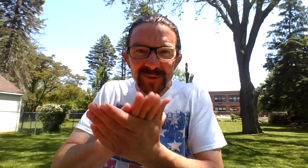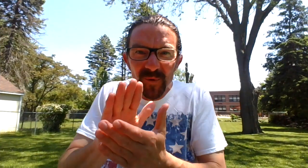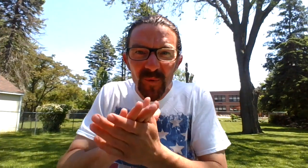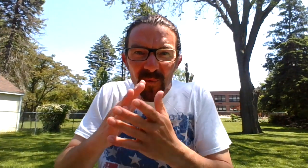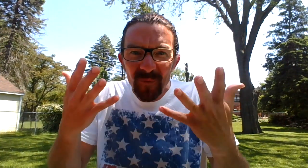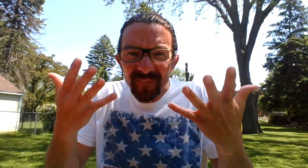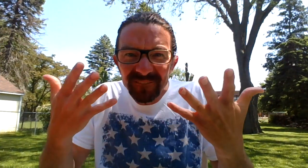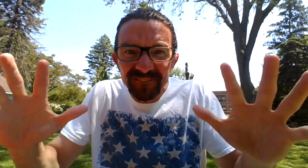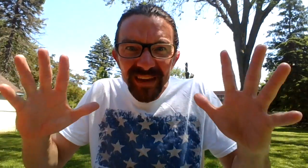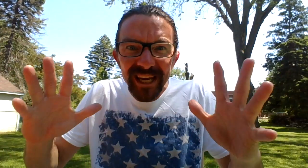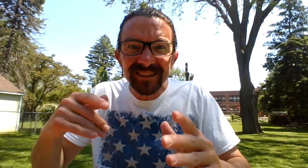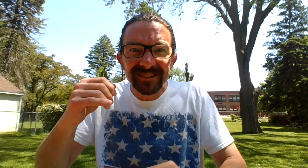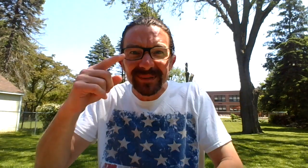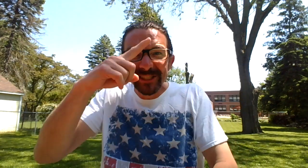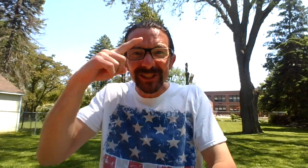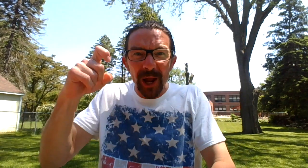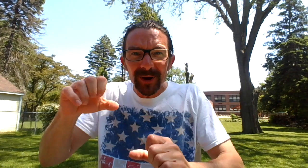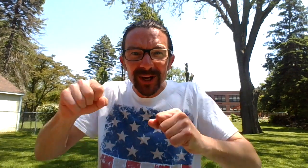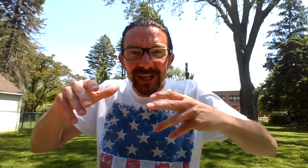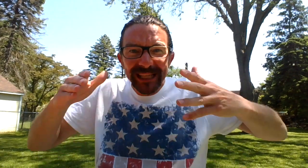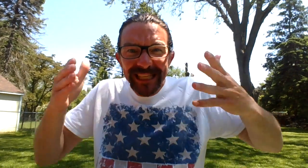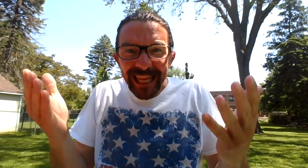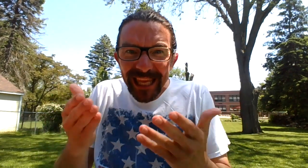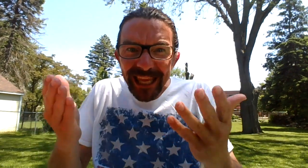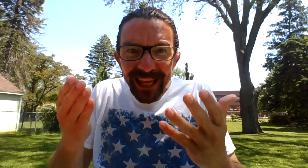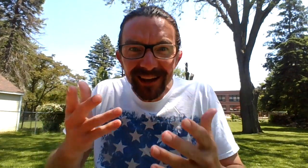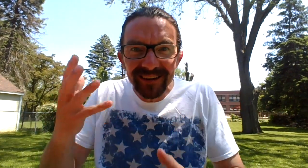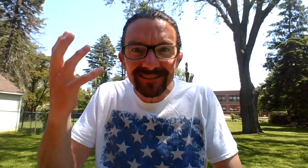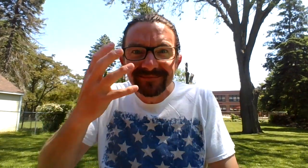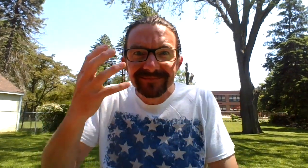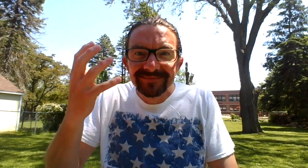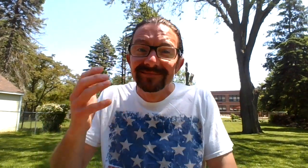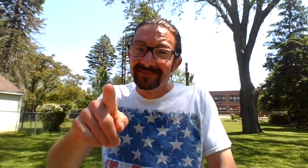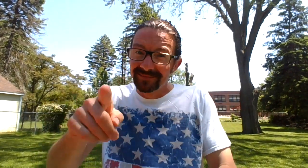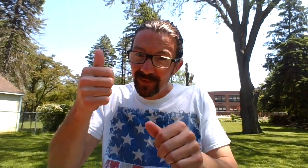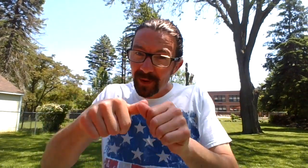Can't believe school is finished and Summer is here! Whoa baby!